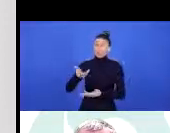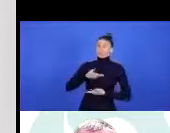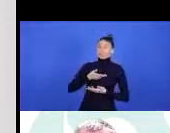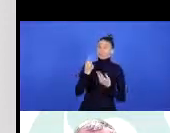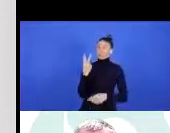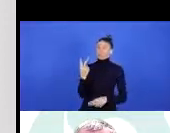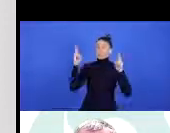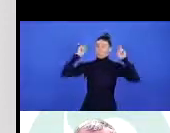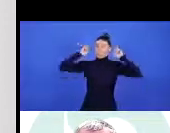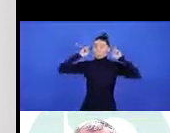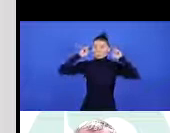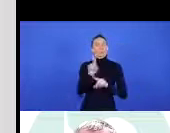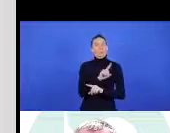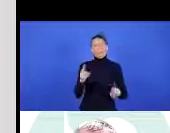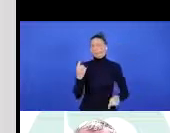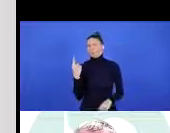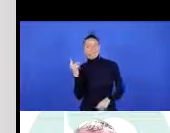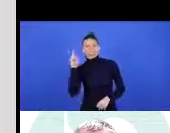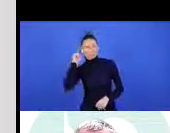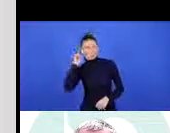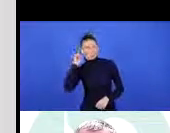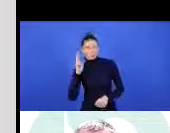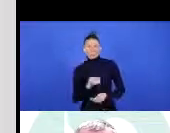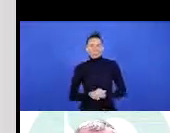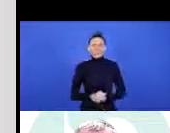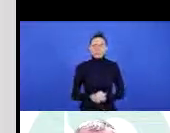a person who needs two CIs to be eligible for two CI